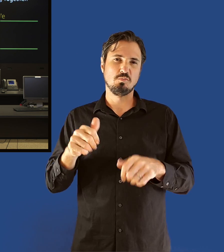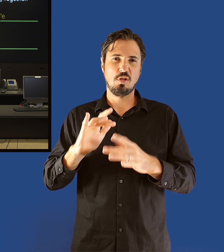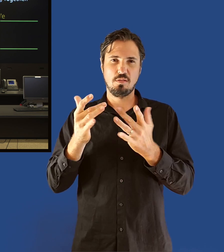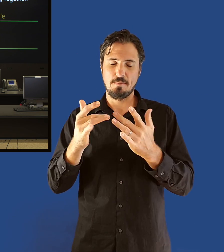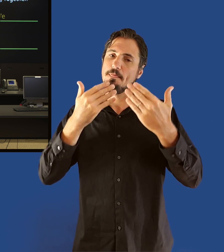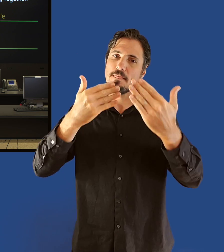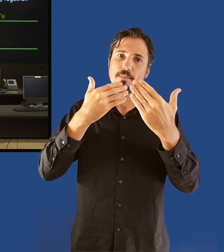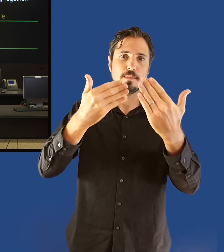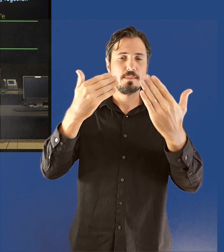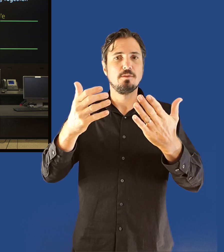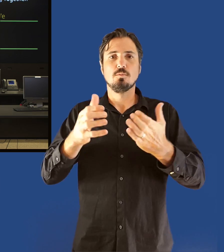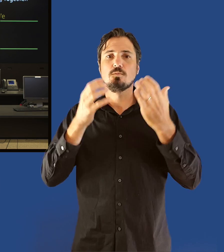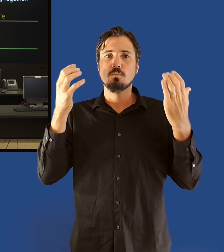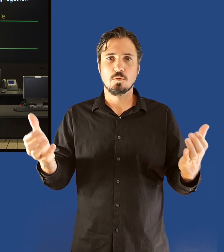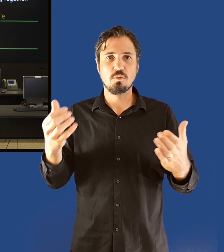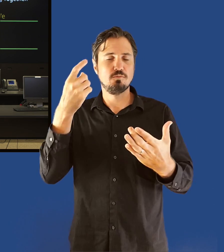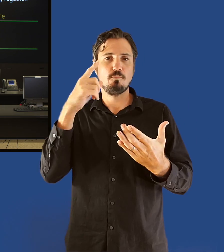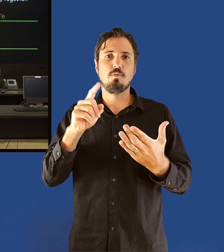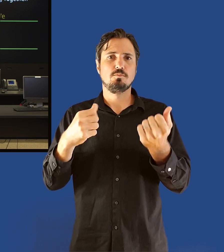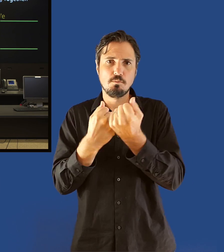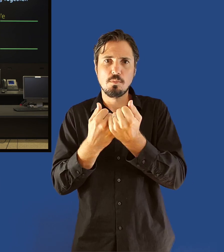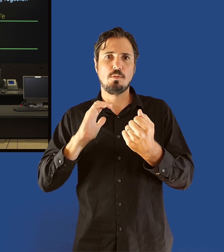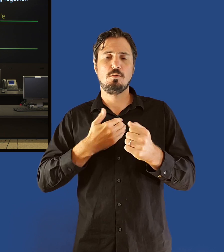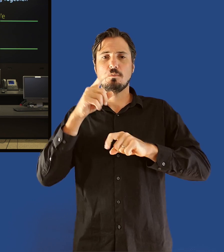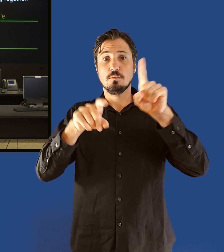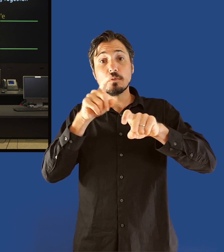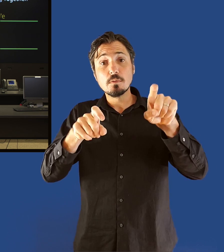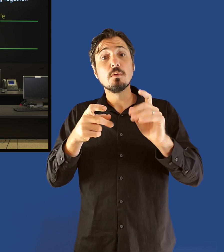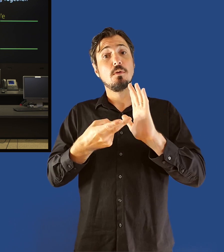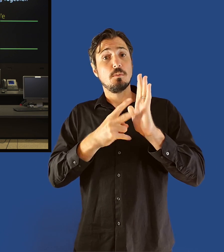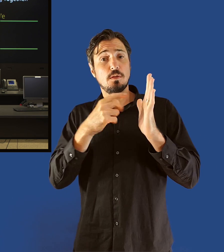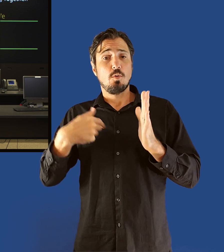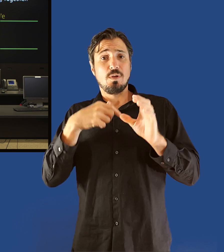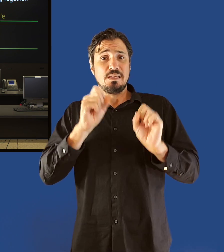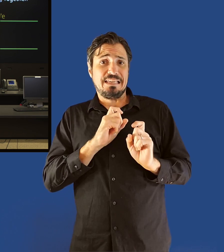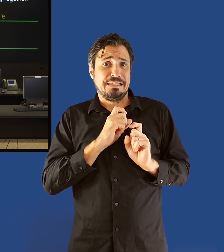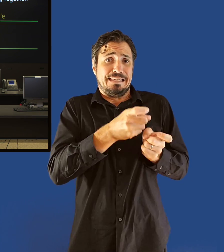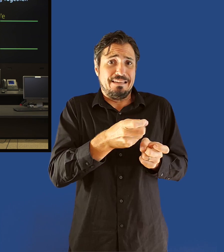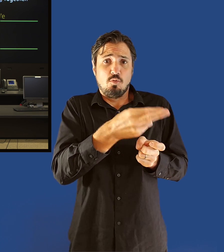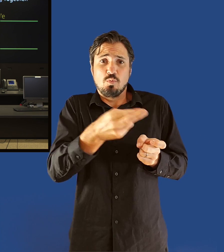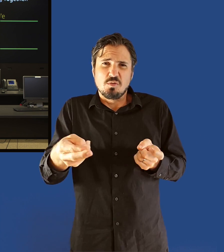Again, thank you so much for the community's support of this survey, which will help us to direct resources more appropriately.